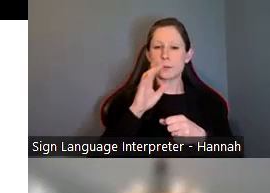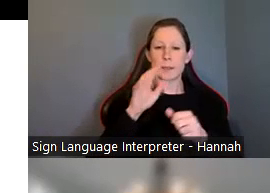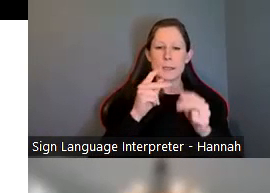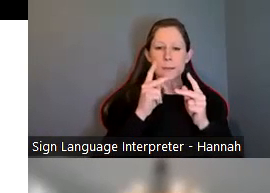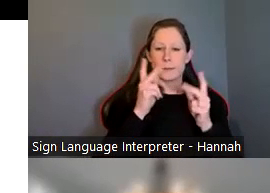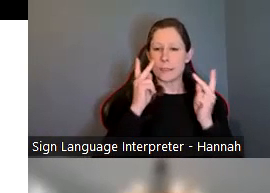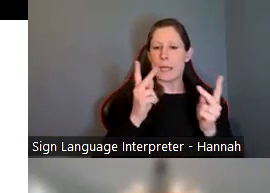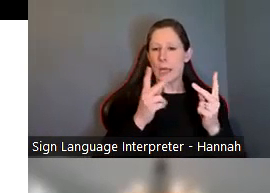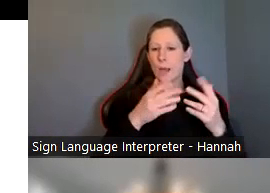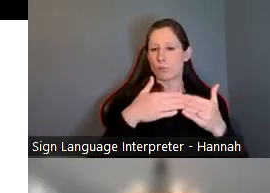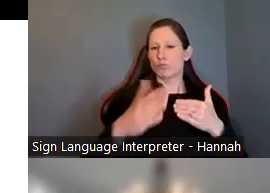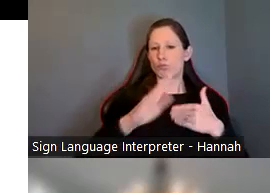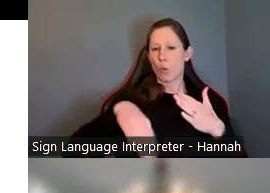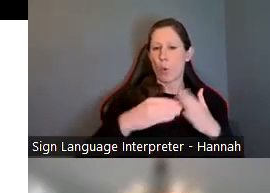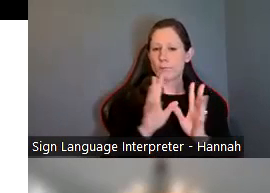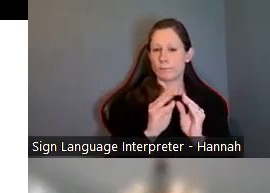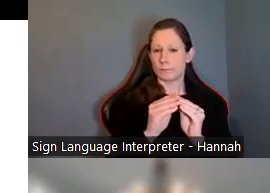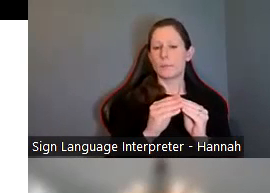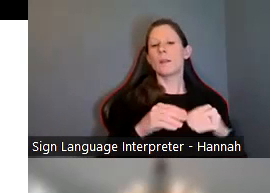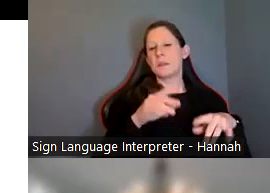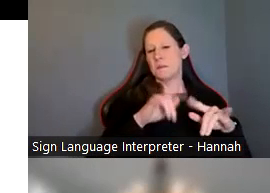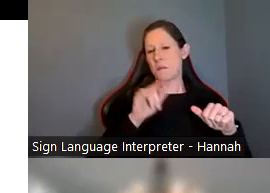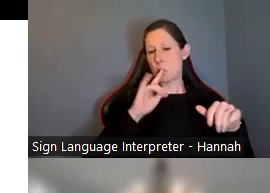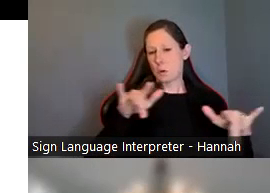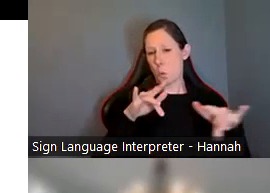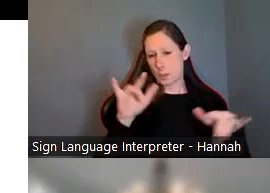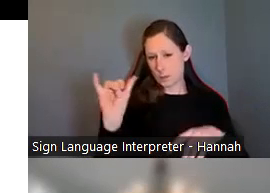and recording. Live audio description is also